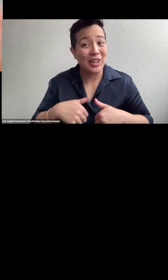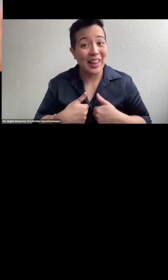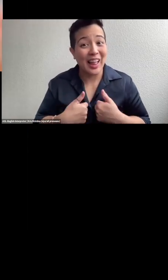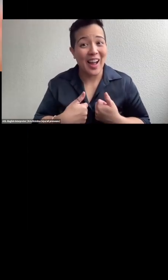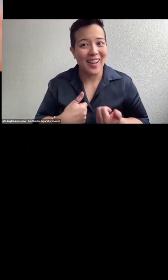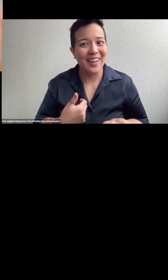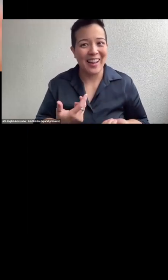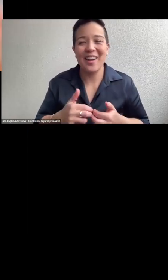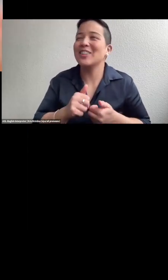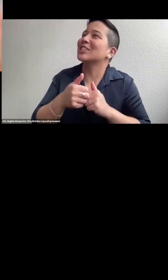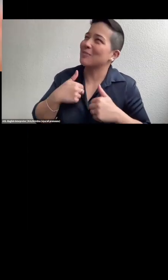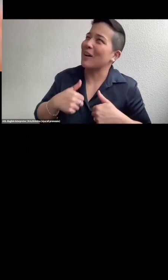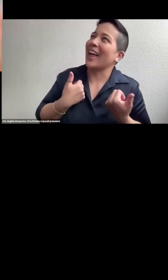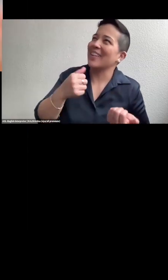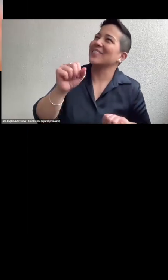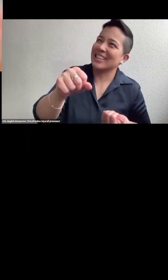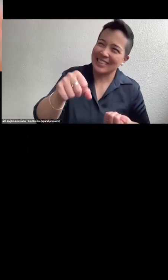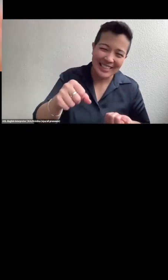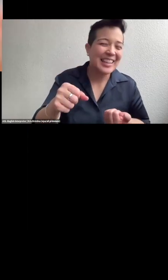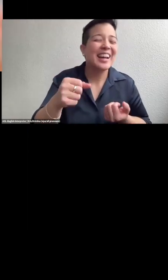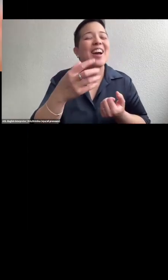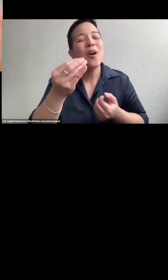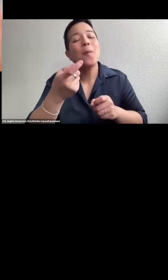it changed my life, yes um going from especially going